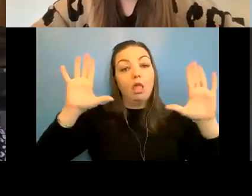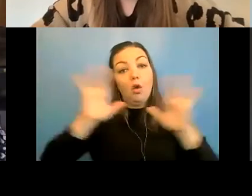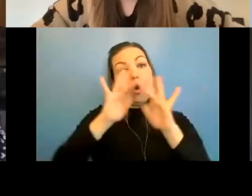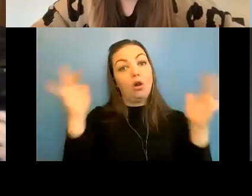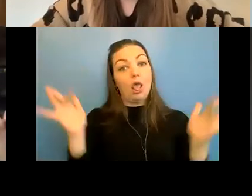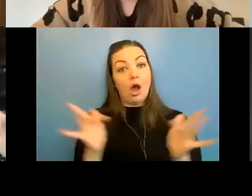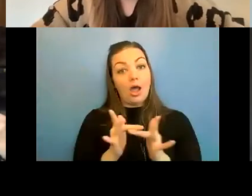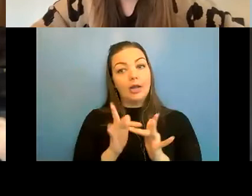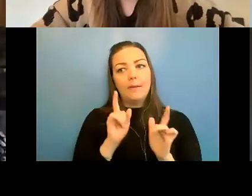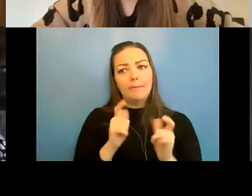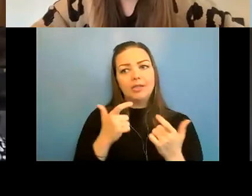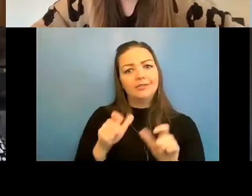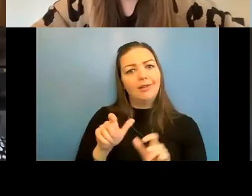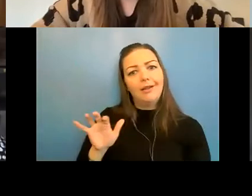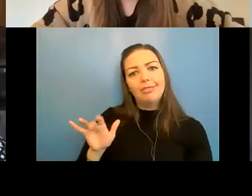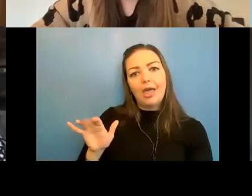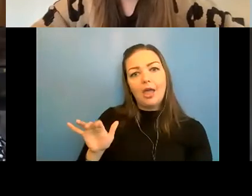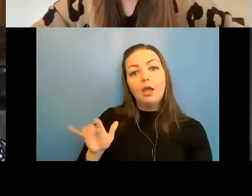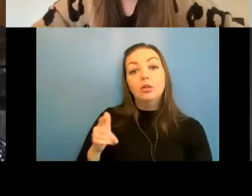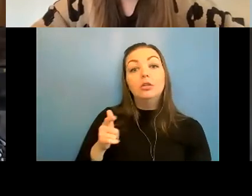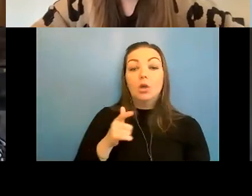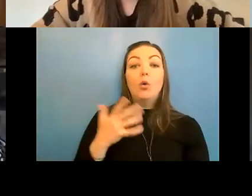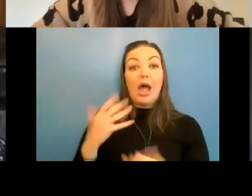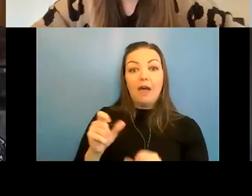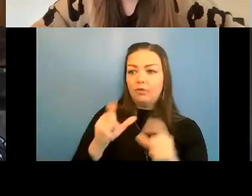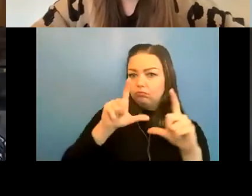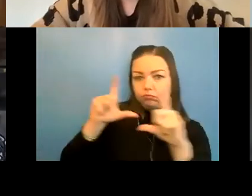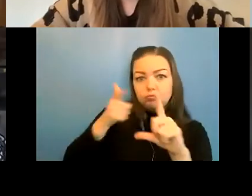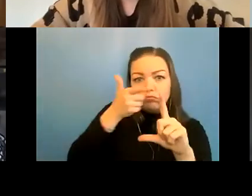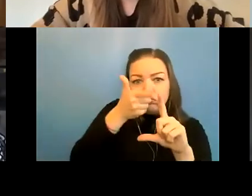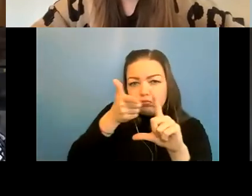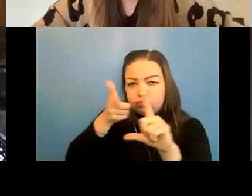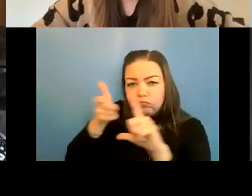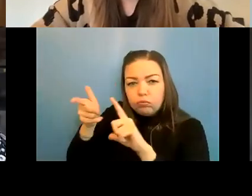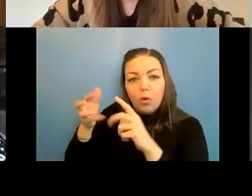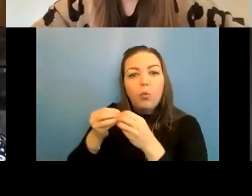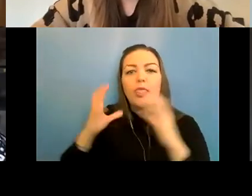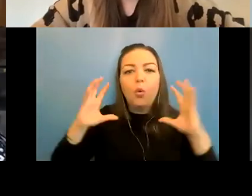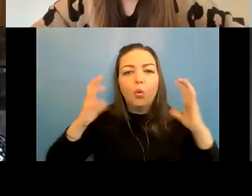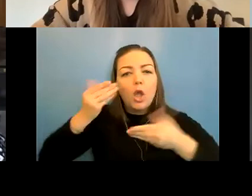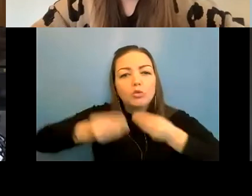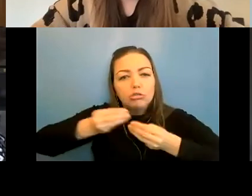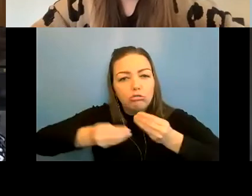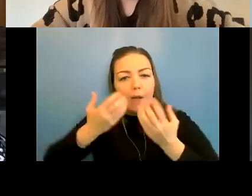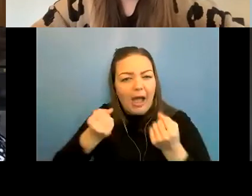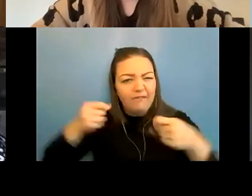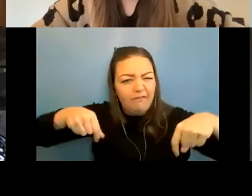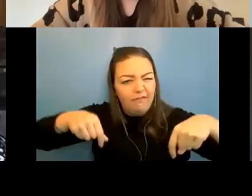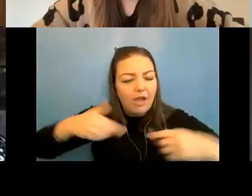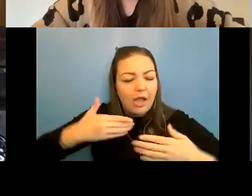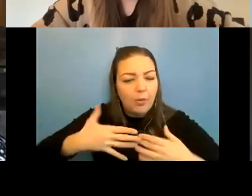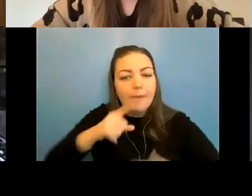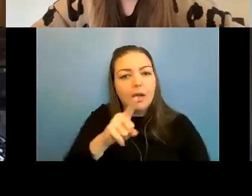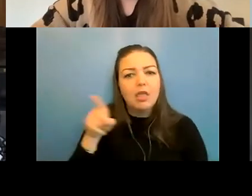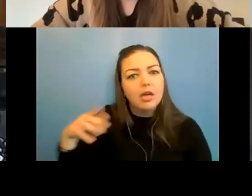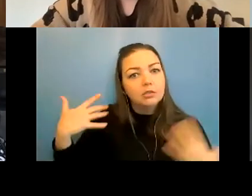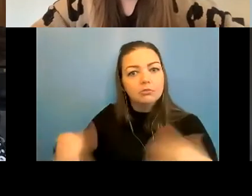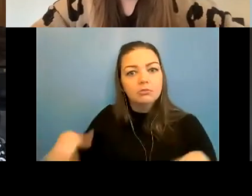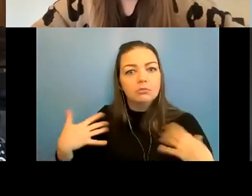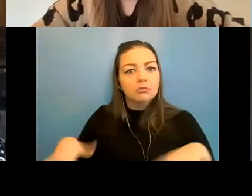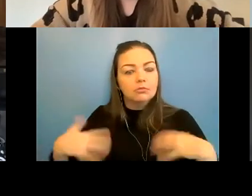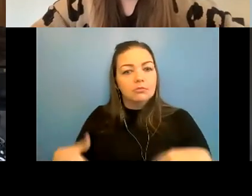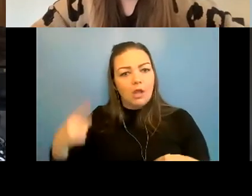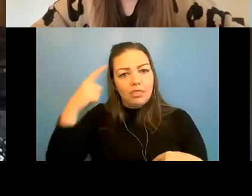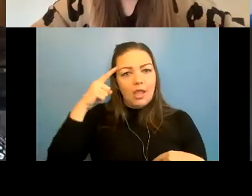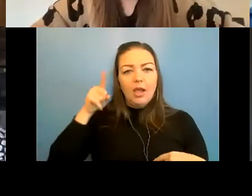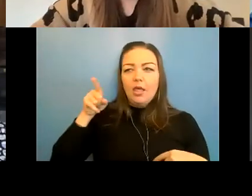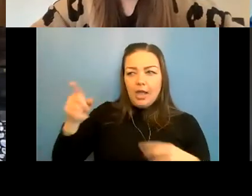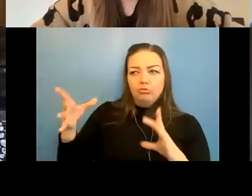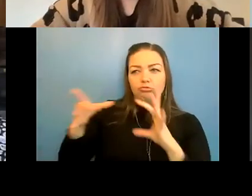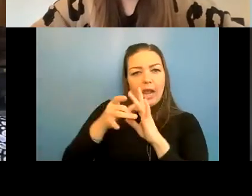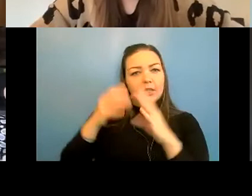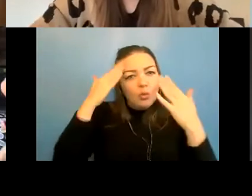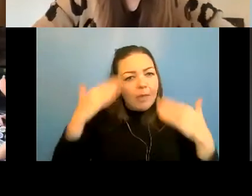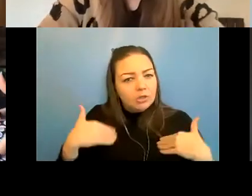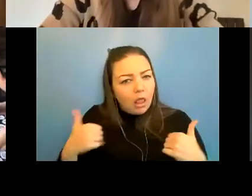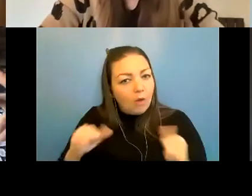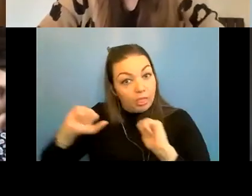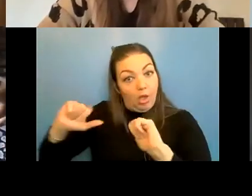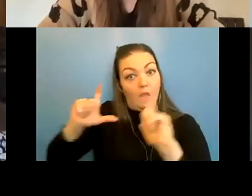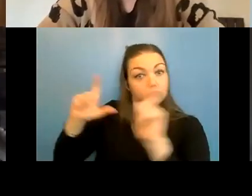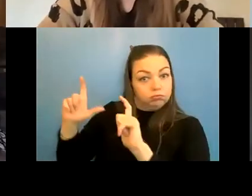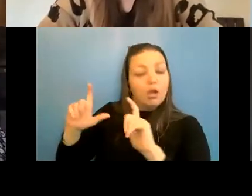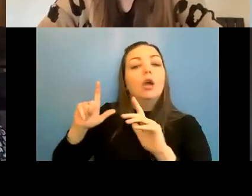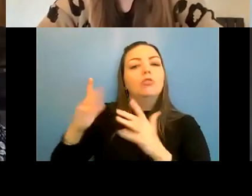film which has shots of it being installed, as well as shots of the work and audio description.